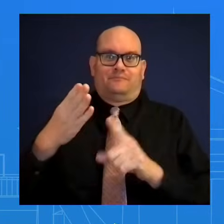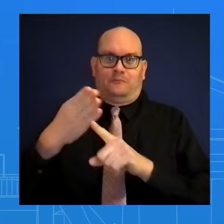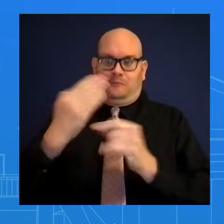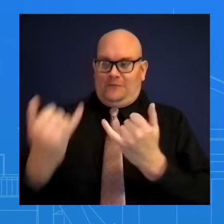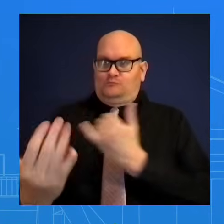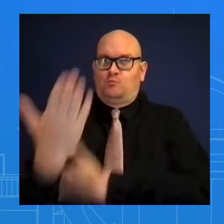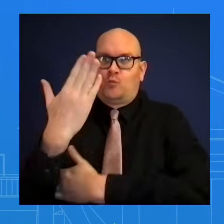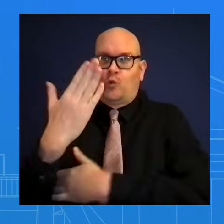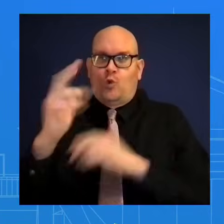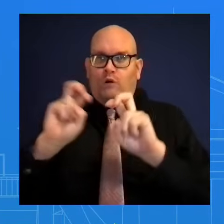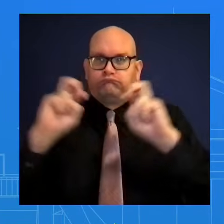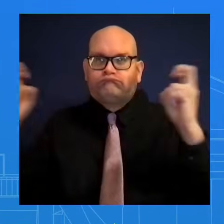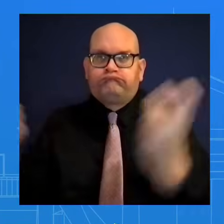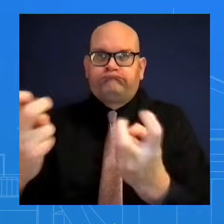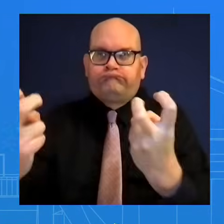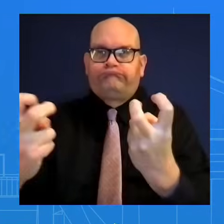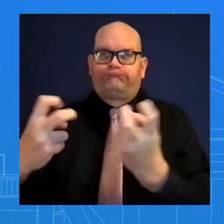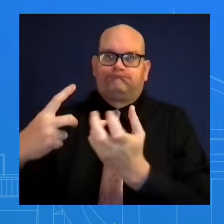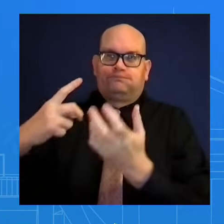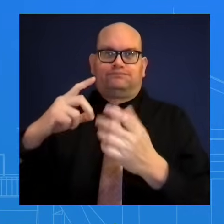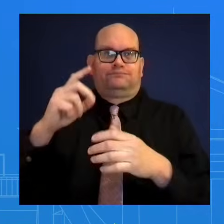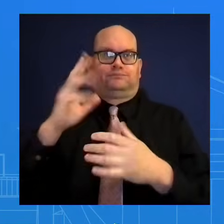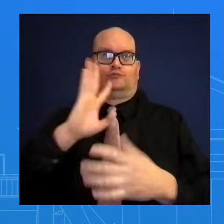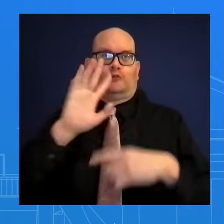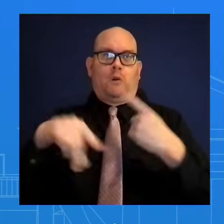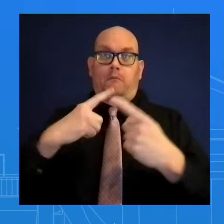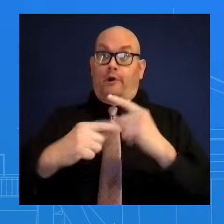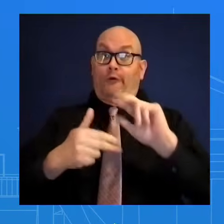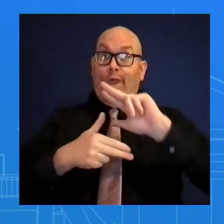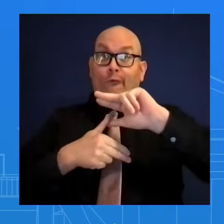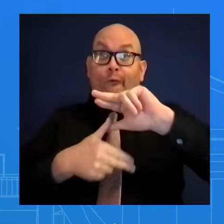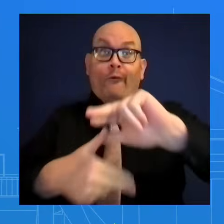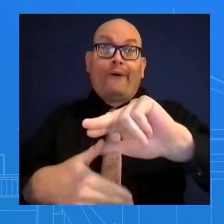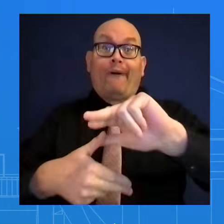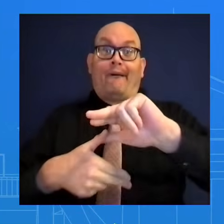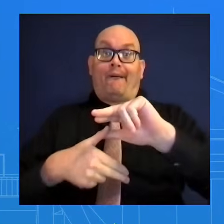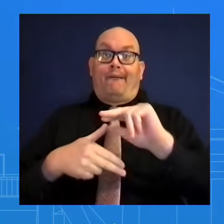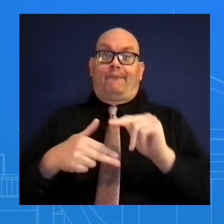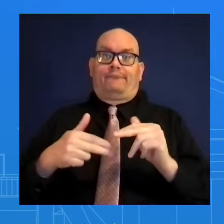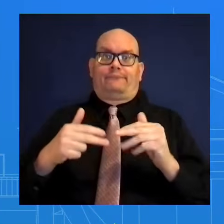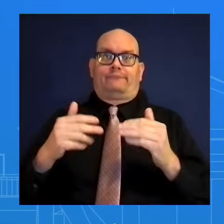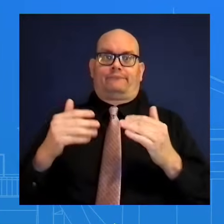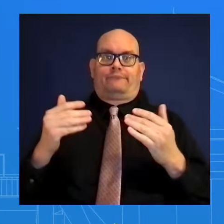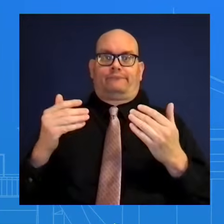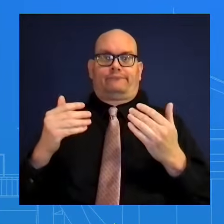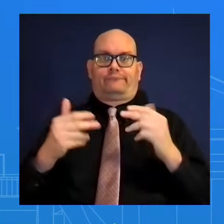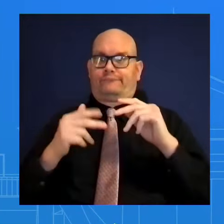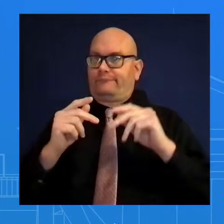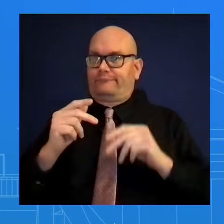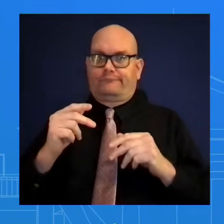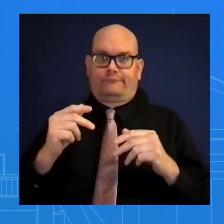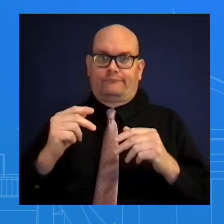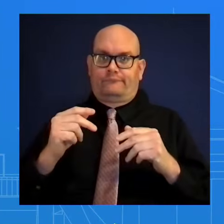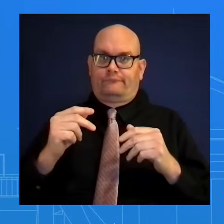how he sees the plan is moving forward, as it relates to the bipartisan commonsense budget negotiation.